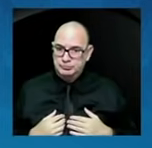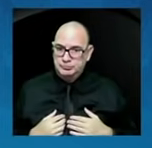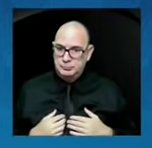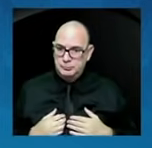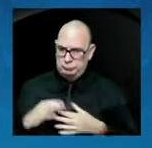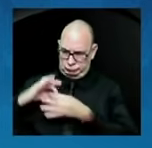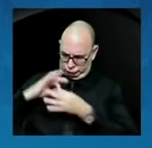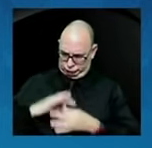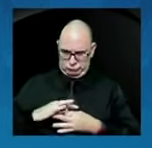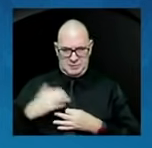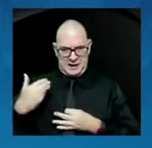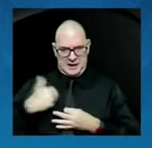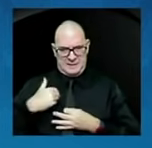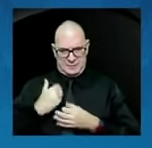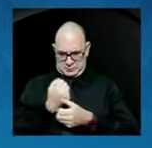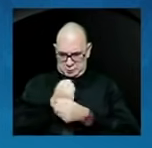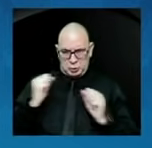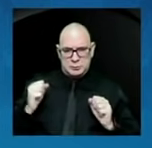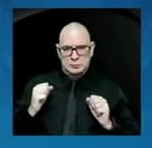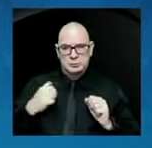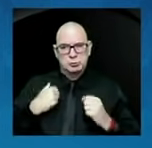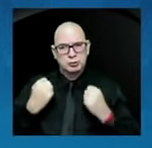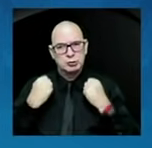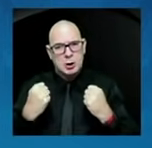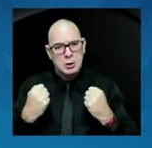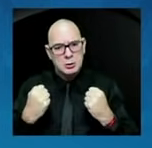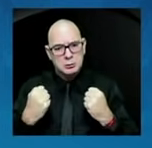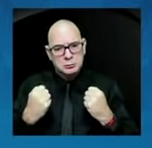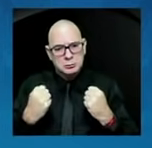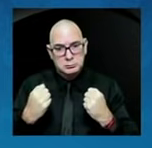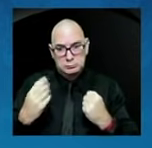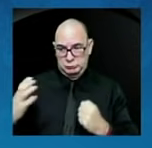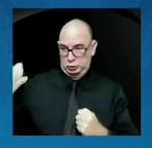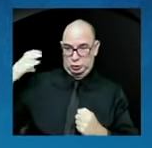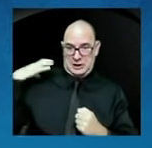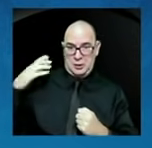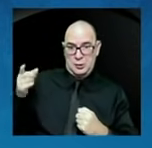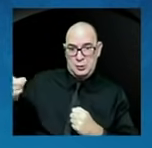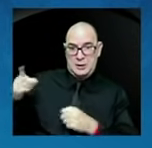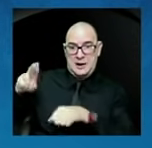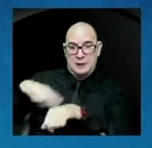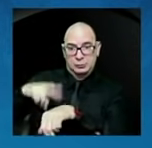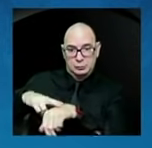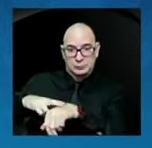INSPIRATION AND IT IS ABOUT OUR